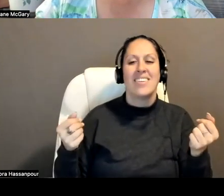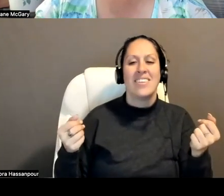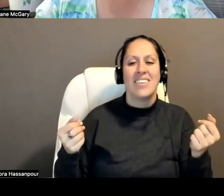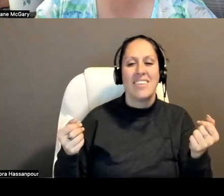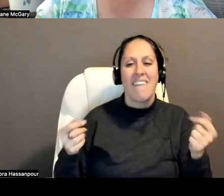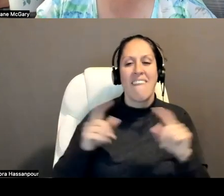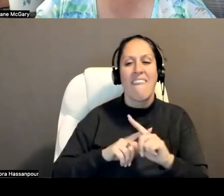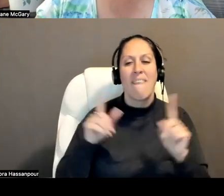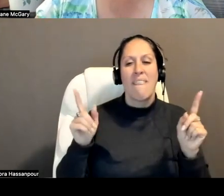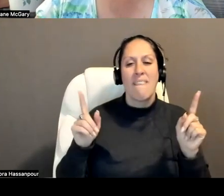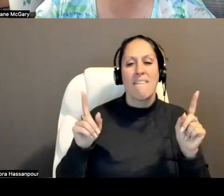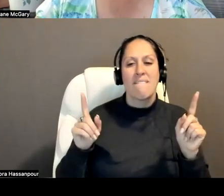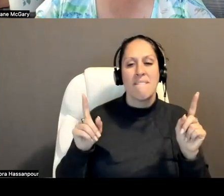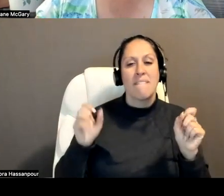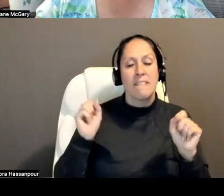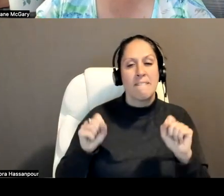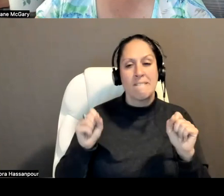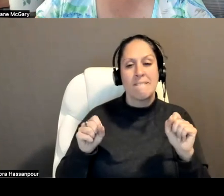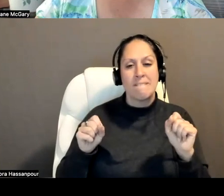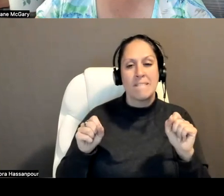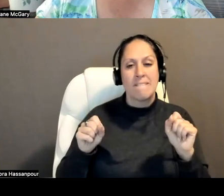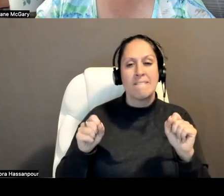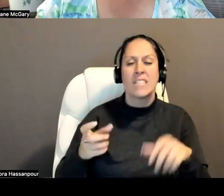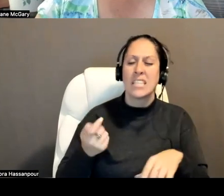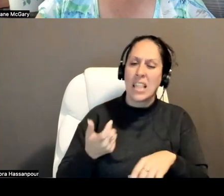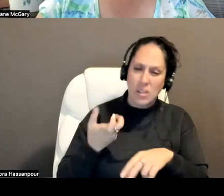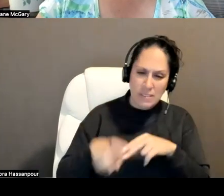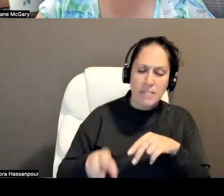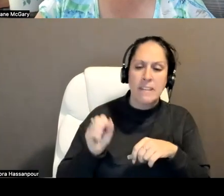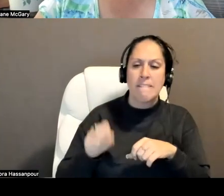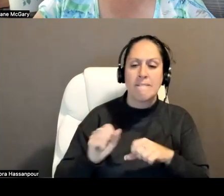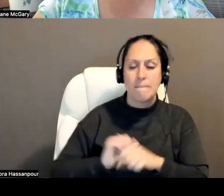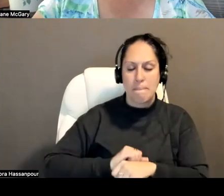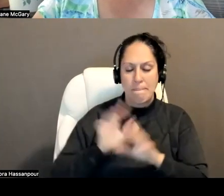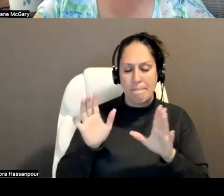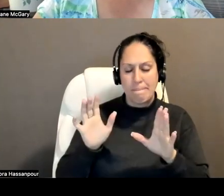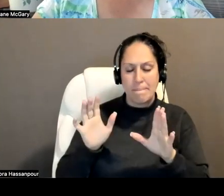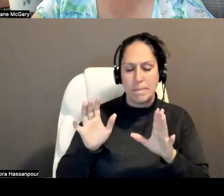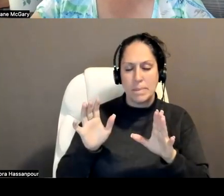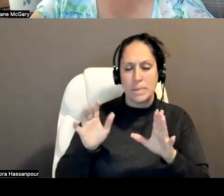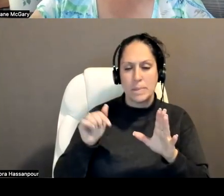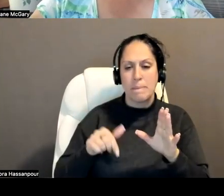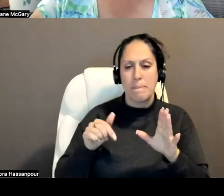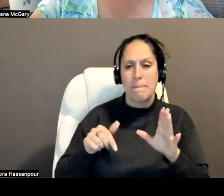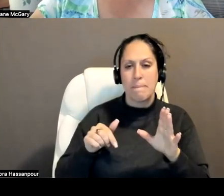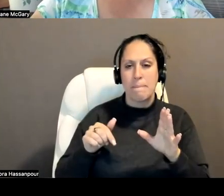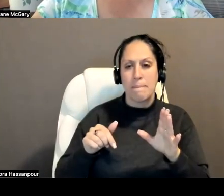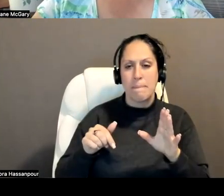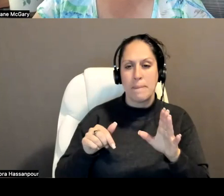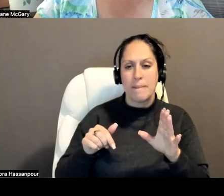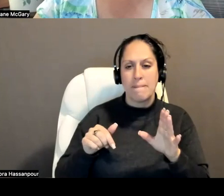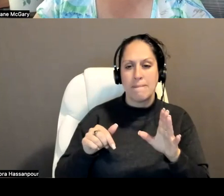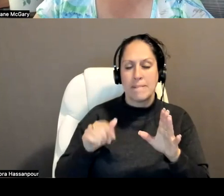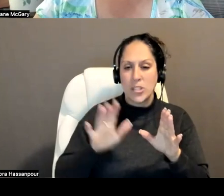But uh, but yes. It's-- it has been difficult, uh, obviously, and this is um across the entire